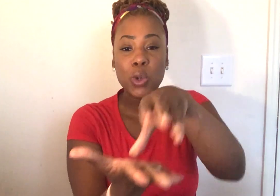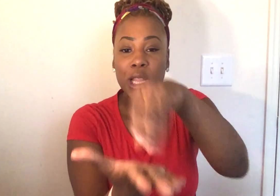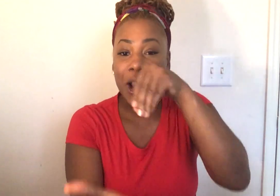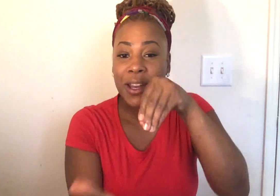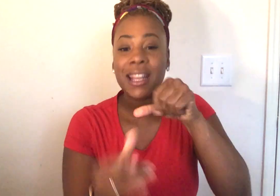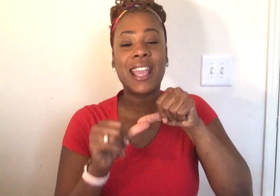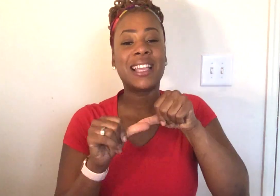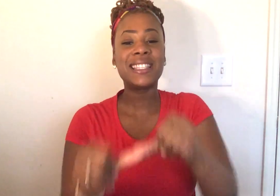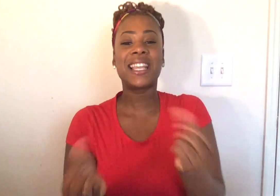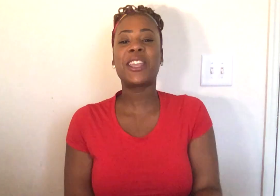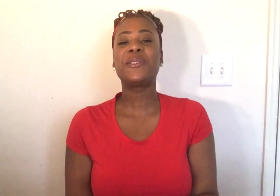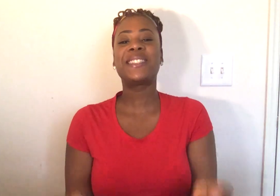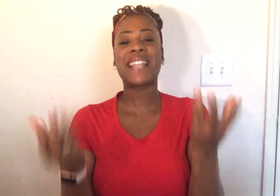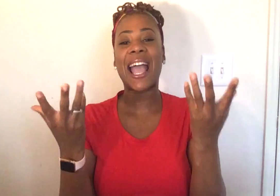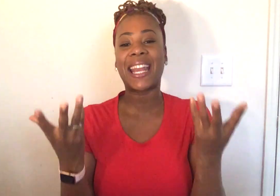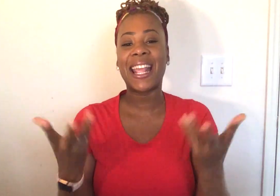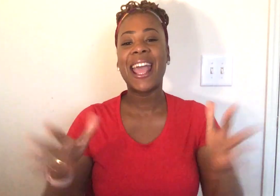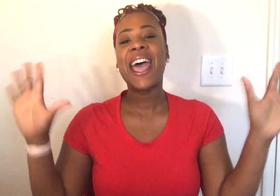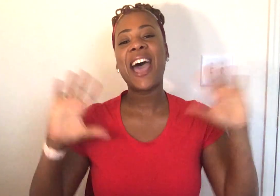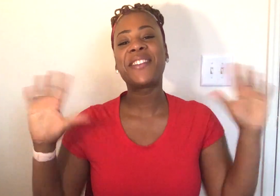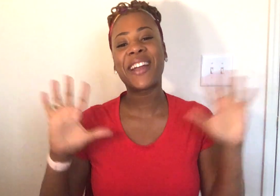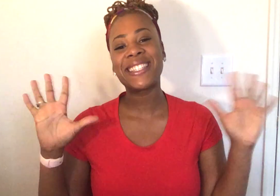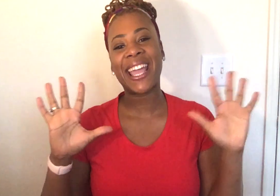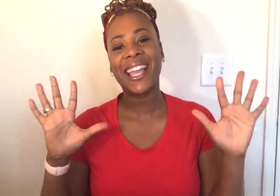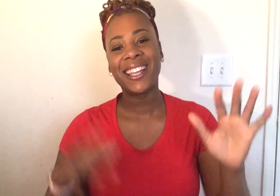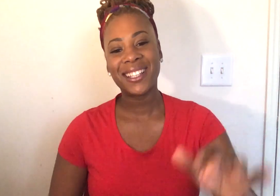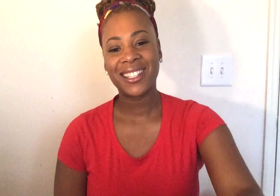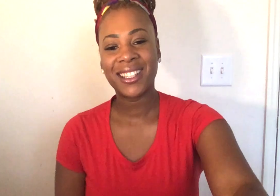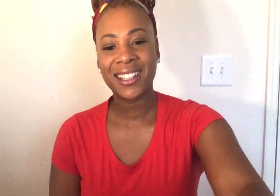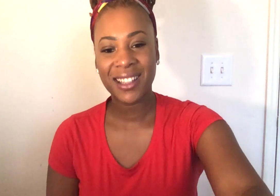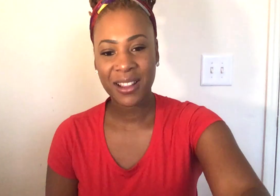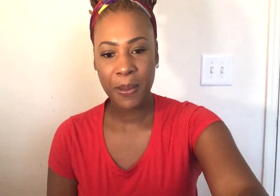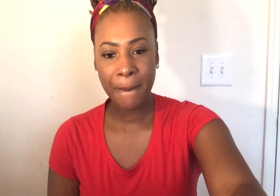learning and continue signing have a great day